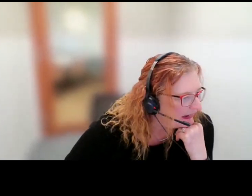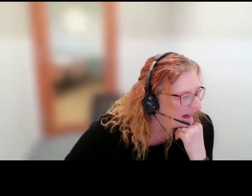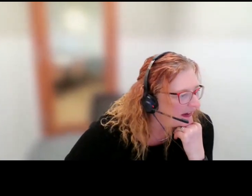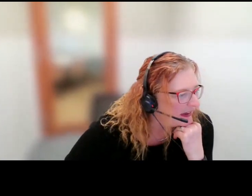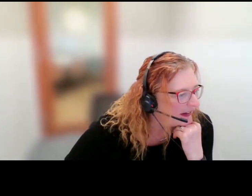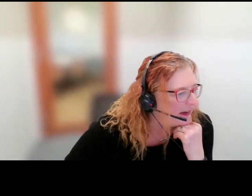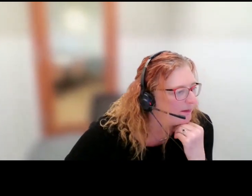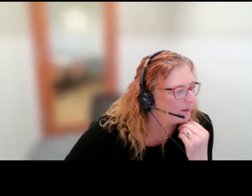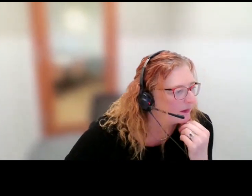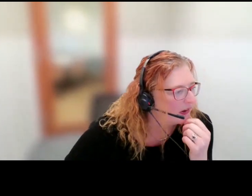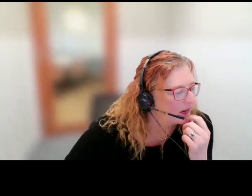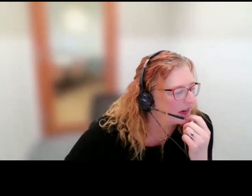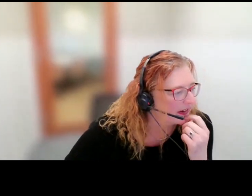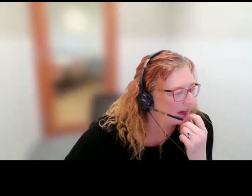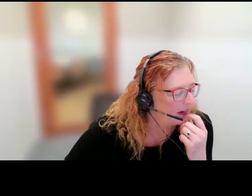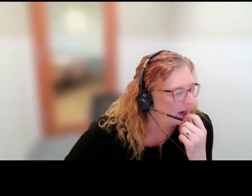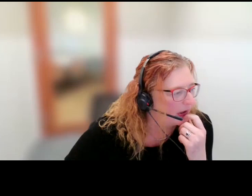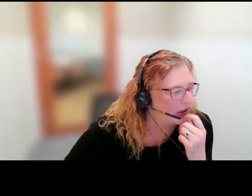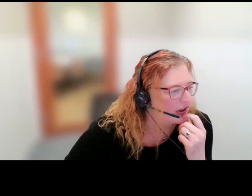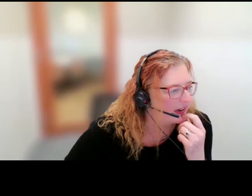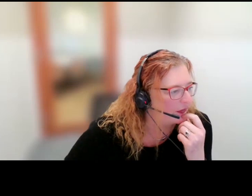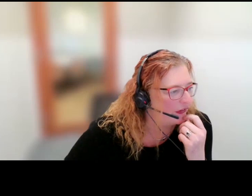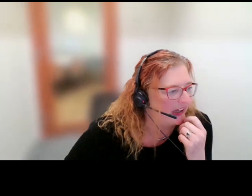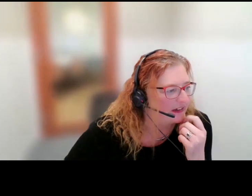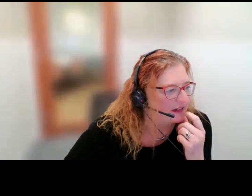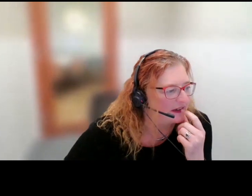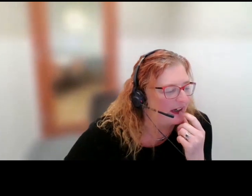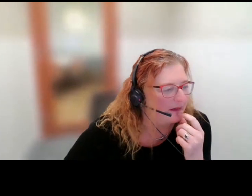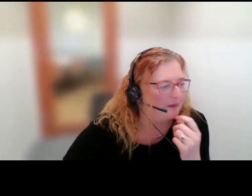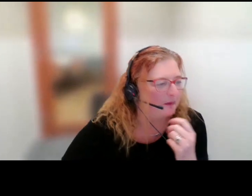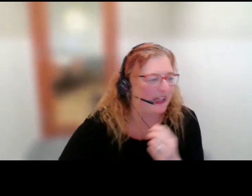I think there are some just questions around – we have